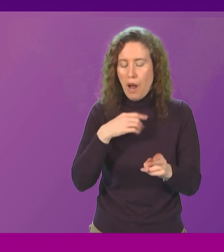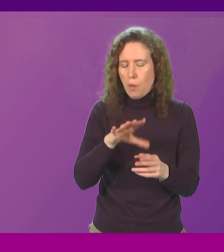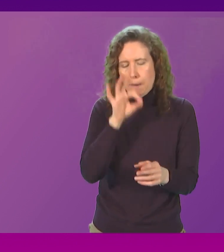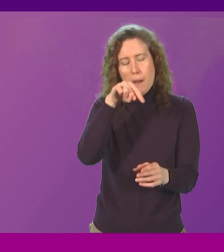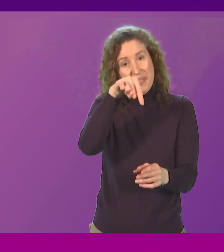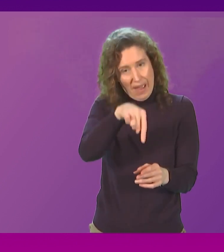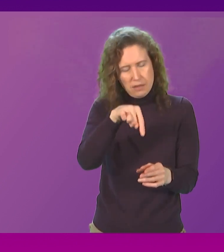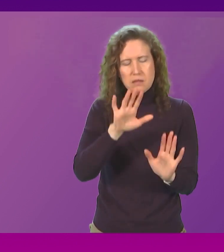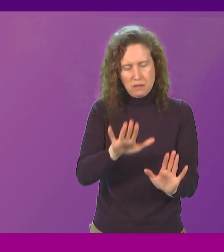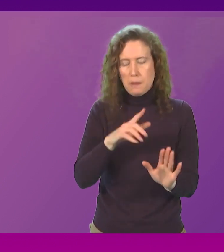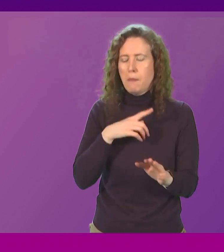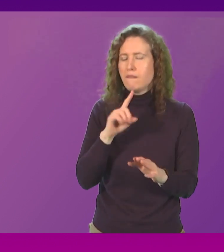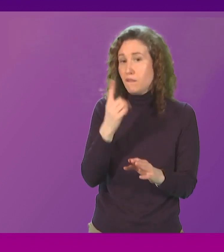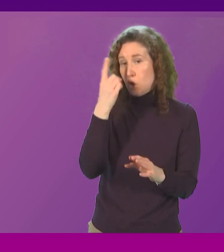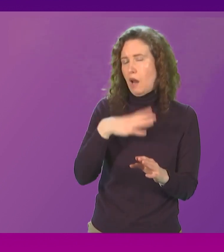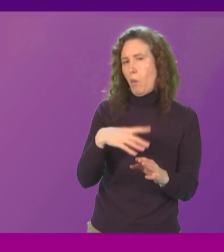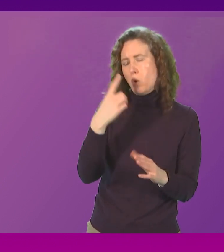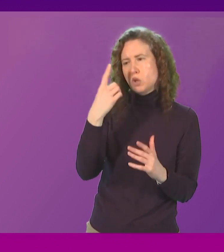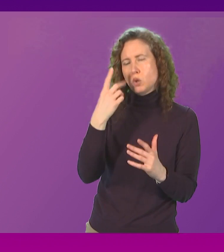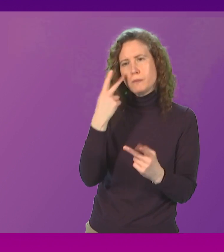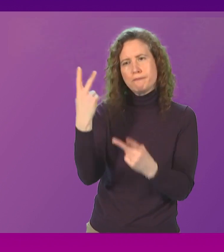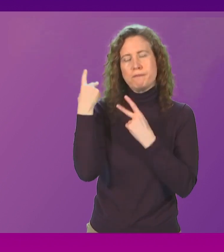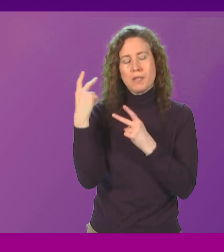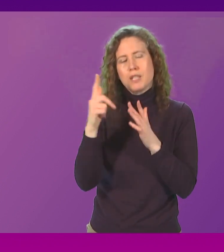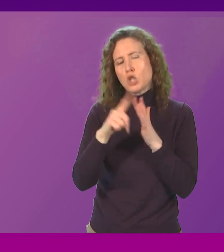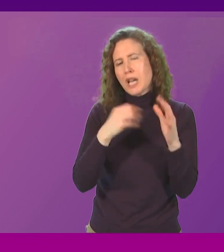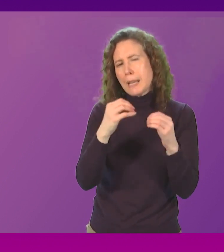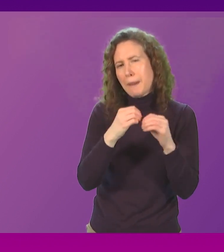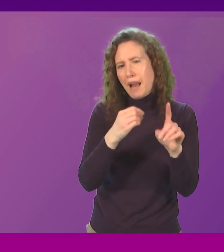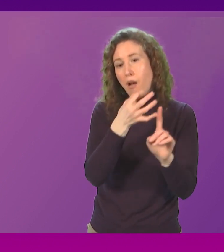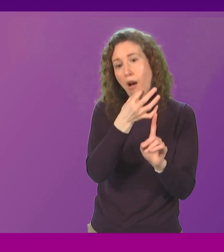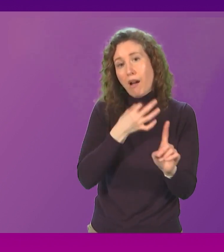Before I do so, I reflect on the fact that Jackie Baillie asked me my very first question